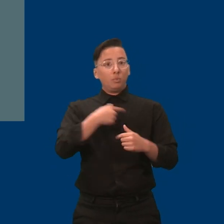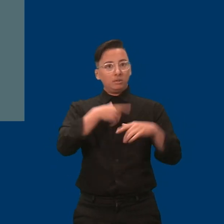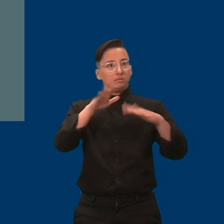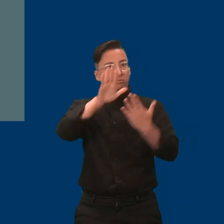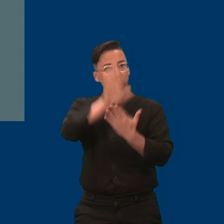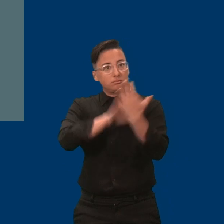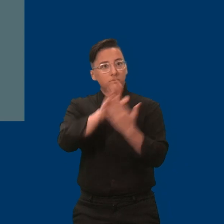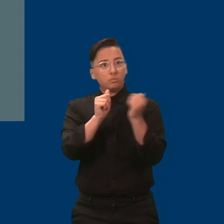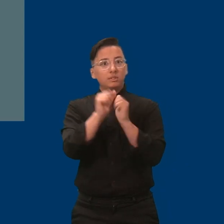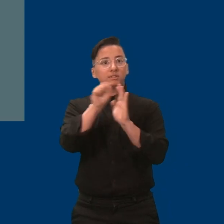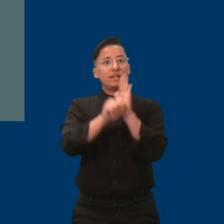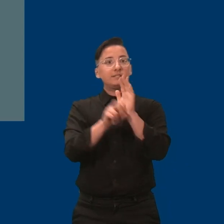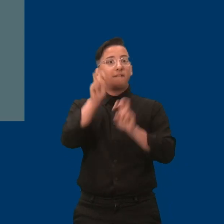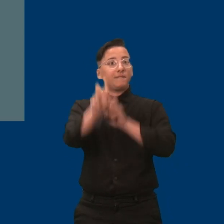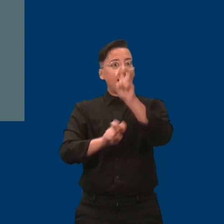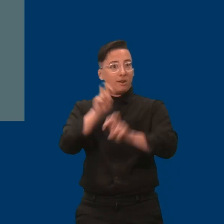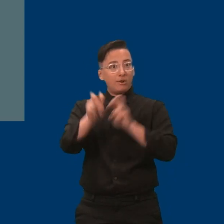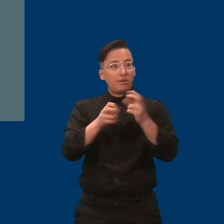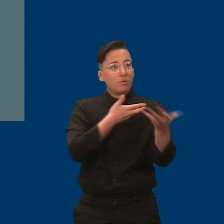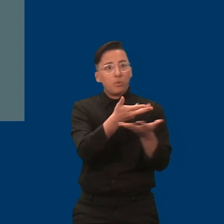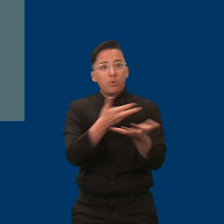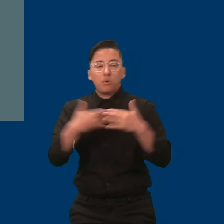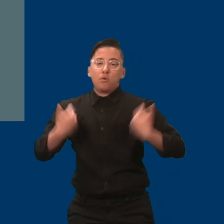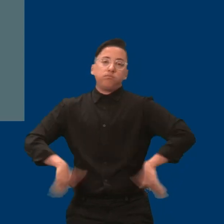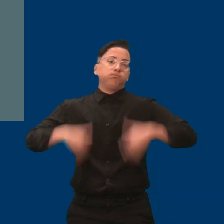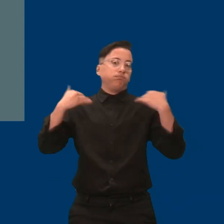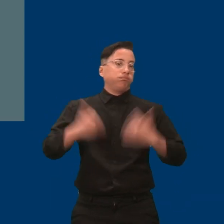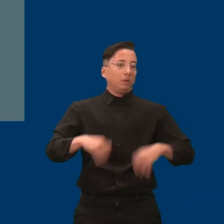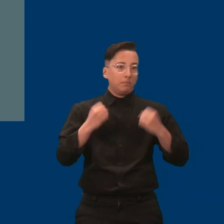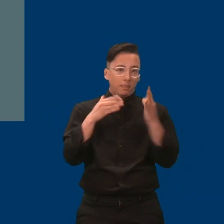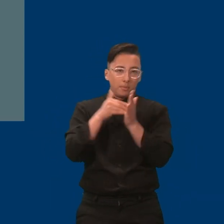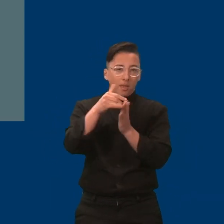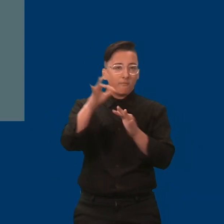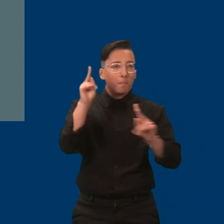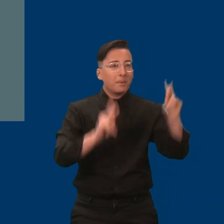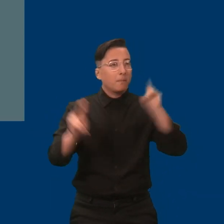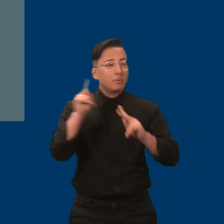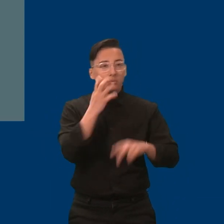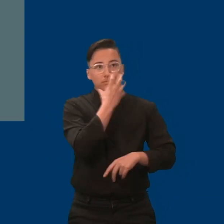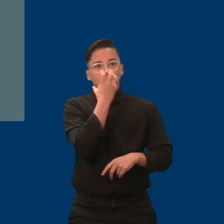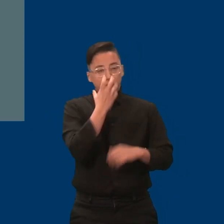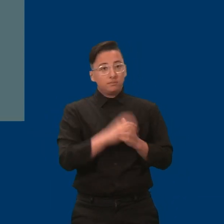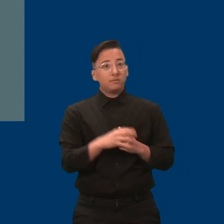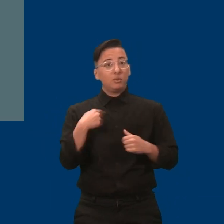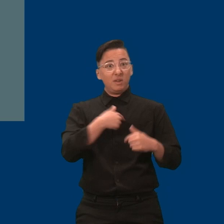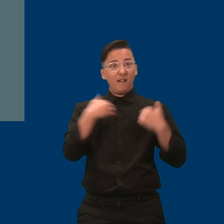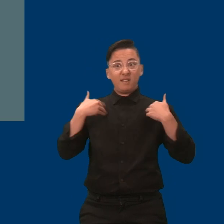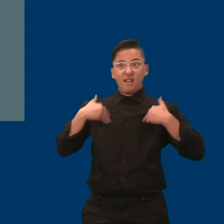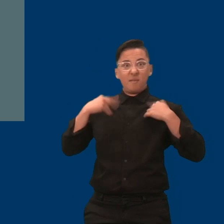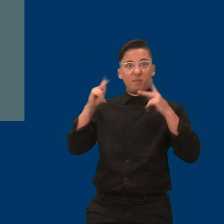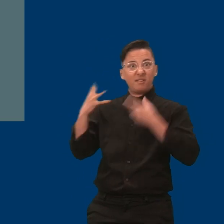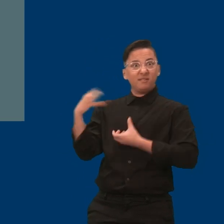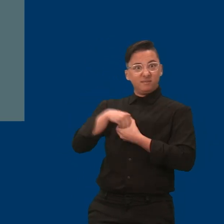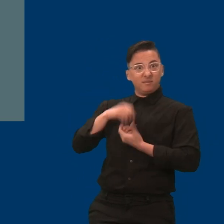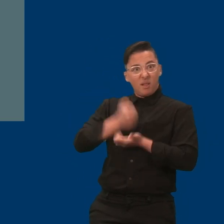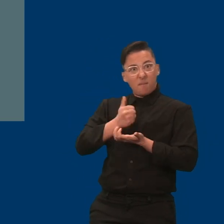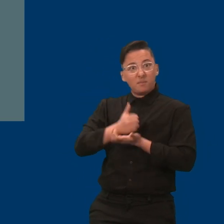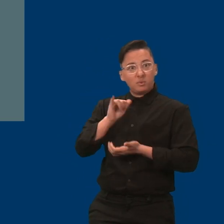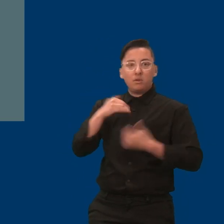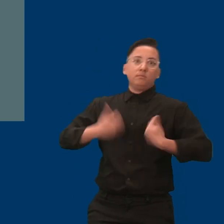We spoke to thousands of people. We had a couple of youngsters join us, too. Their influence brought us some great energy.